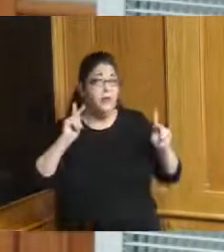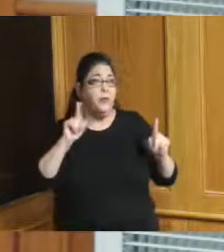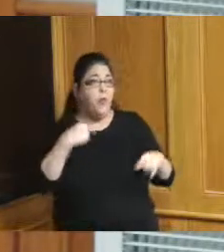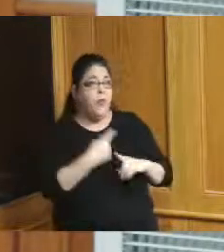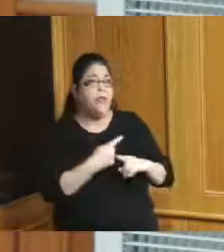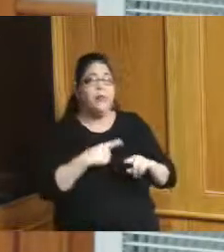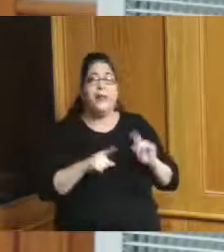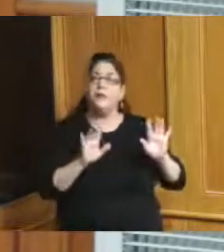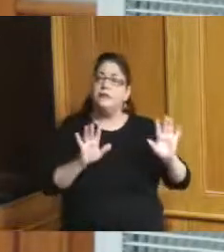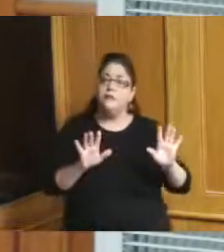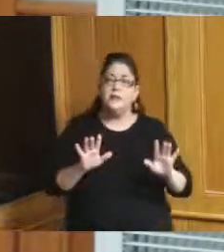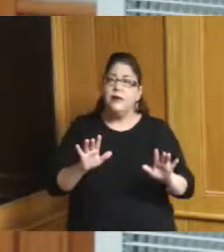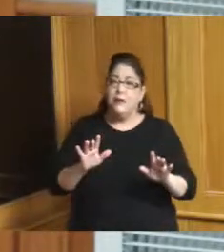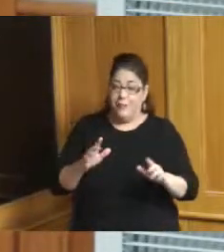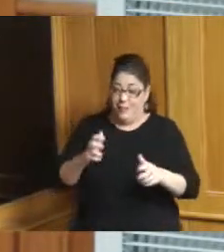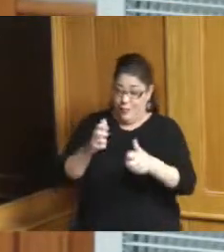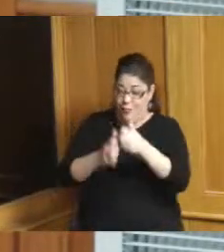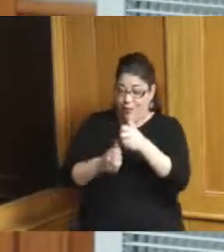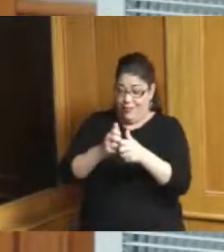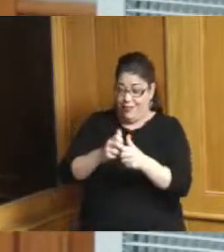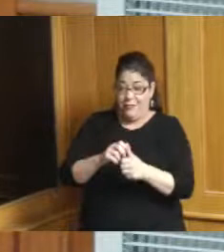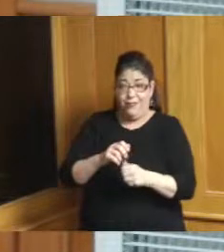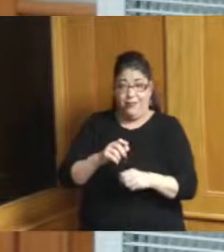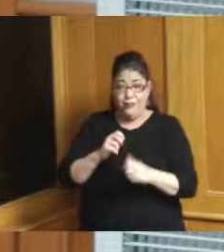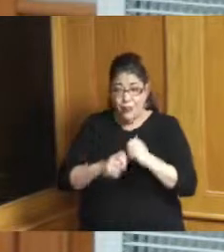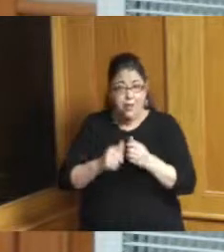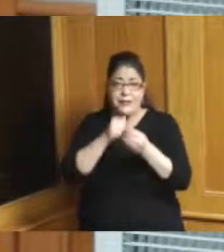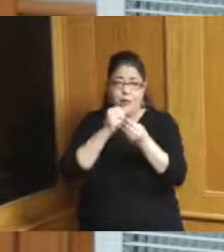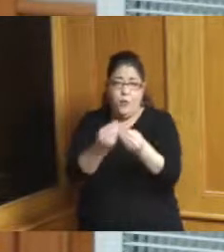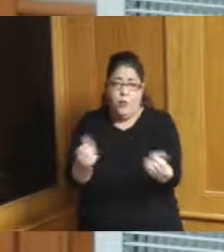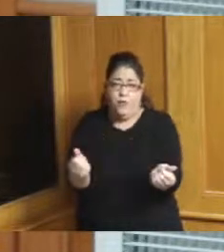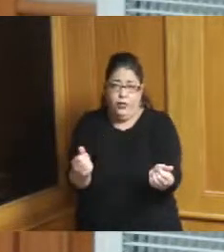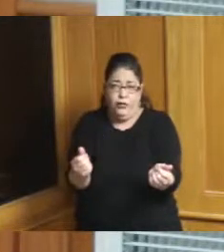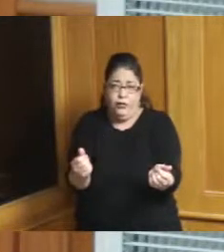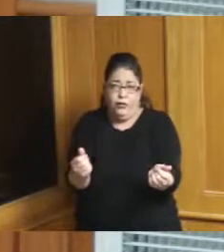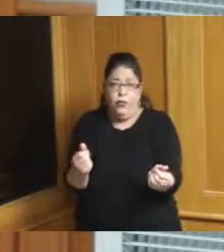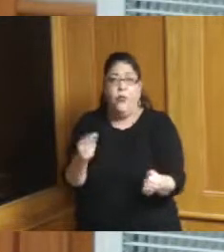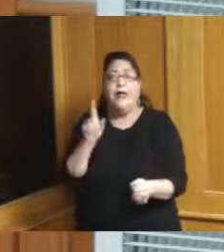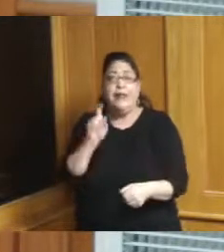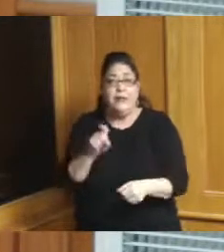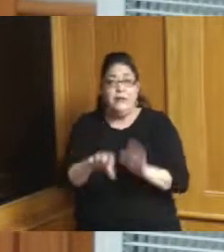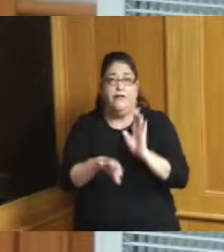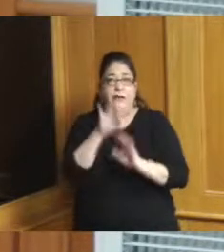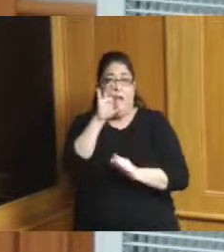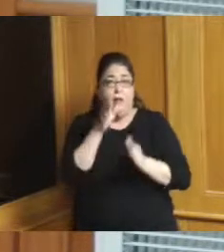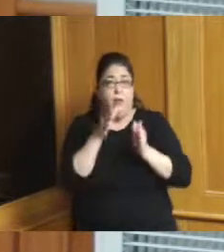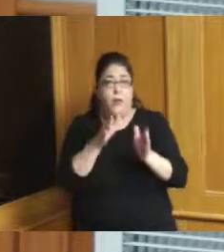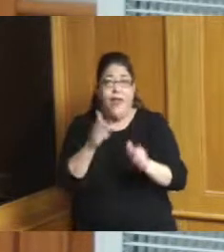the fight's not over though we really need to find a way for for medical professionals to ask